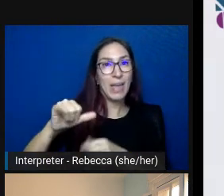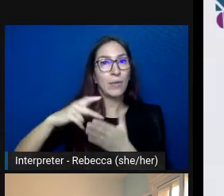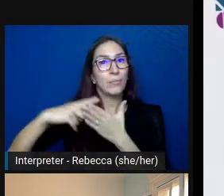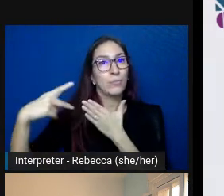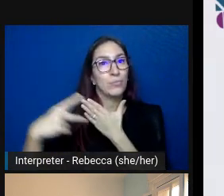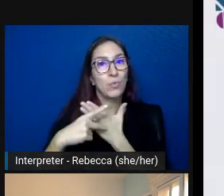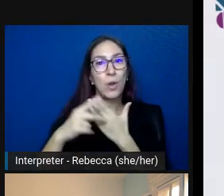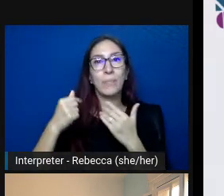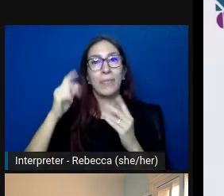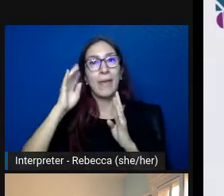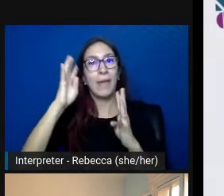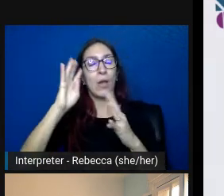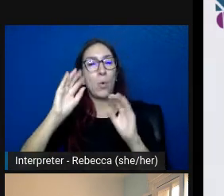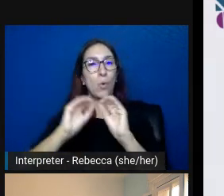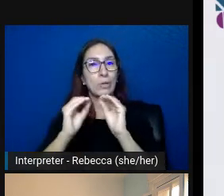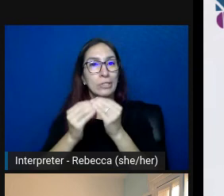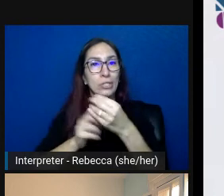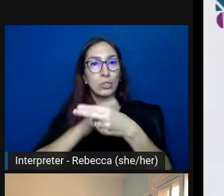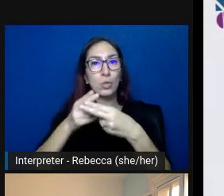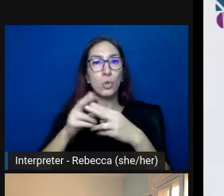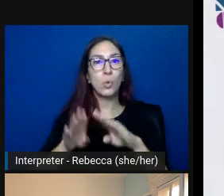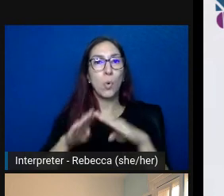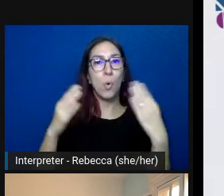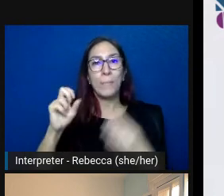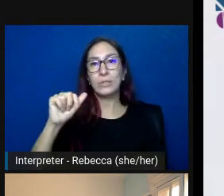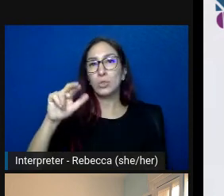called Open Source Matters.